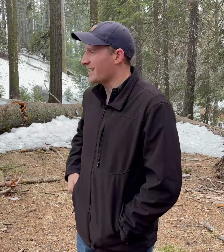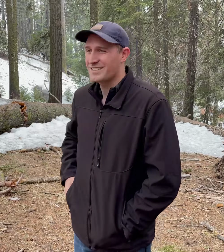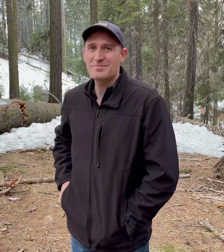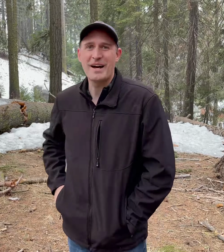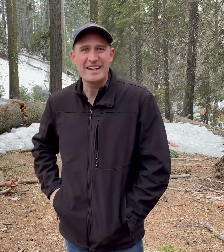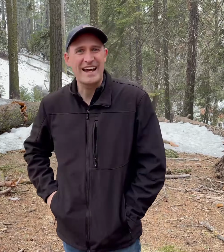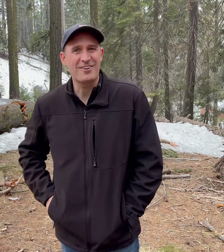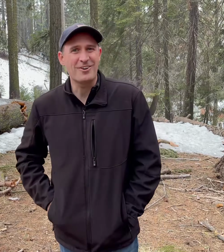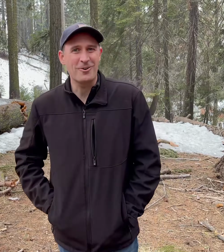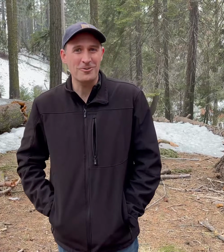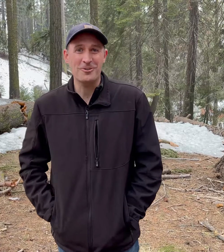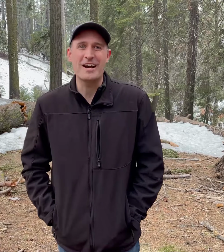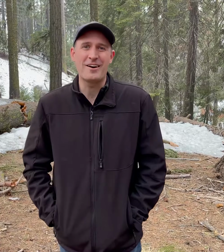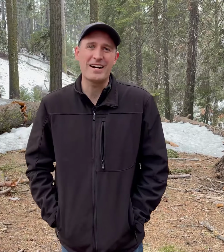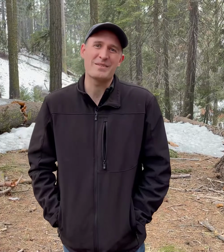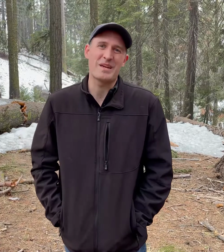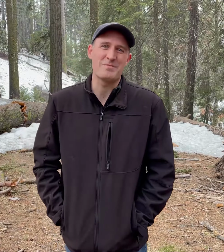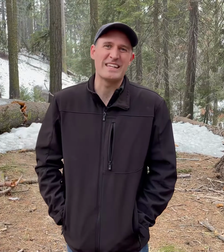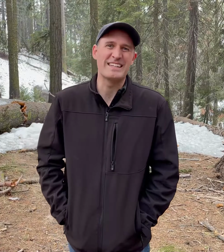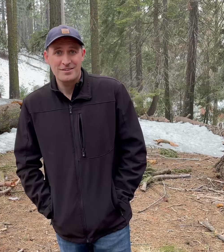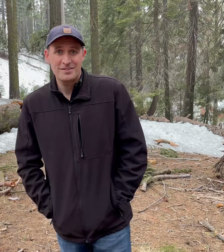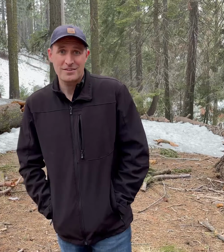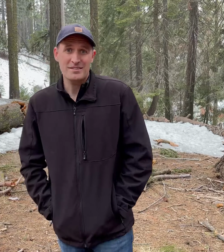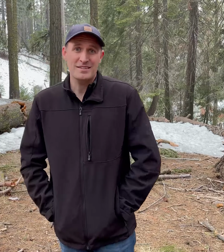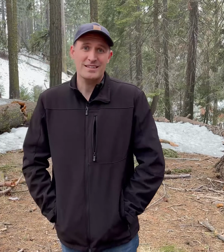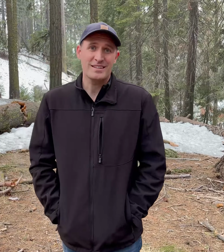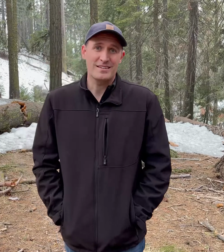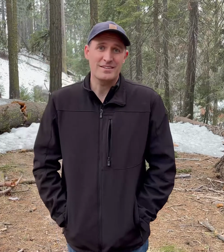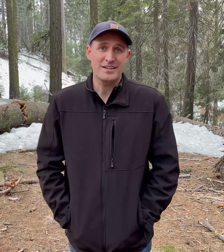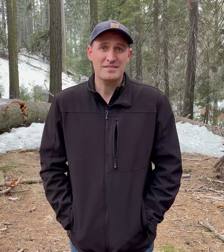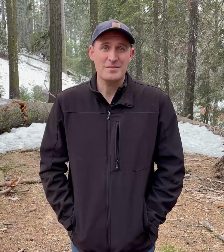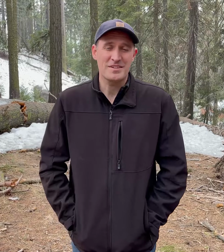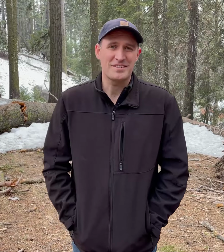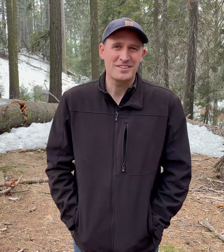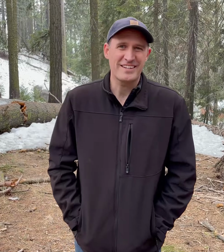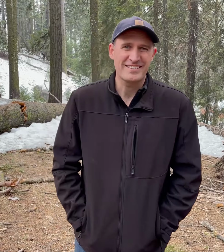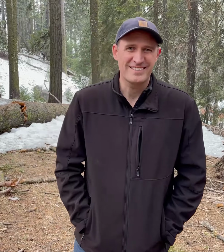despite how cold or how hot it may be so that's it and until next time I'll see you later.